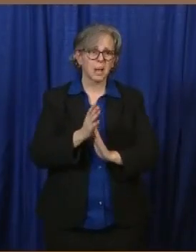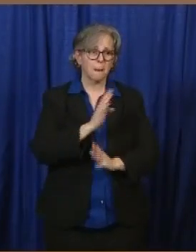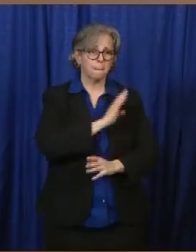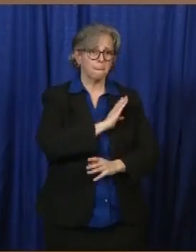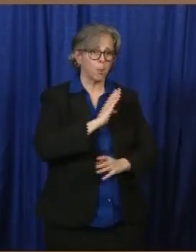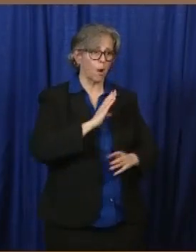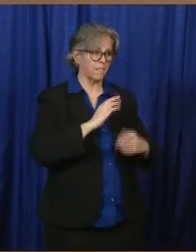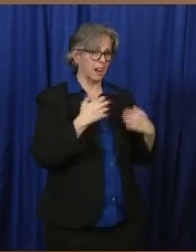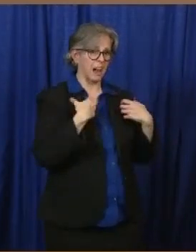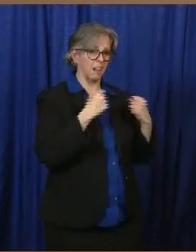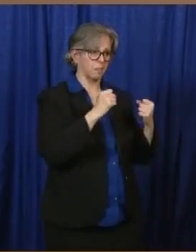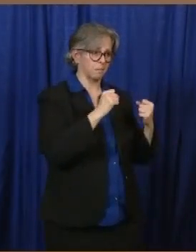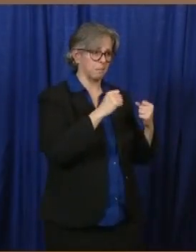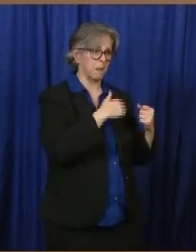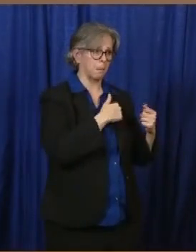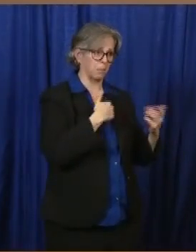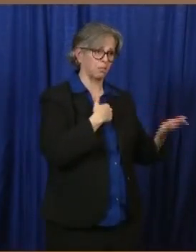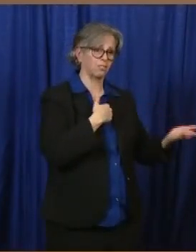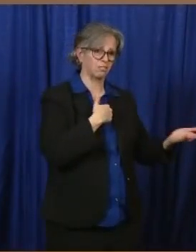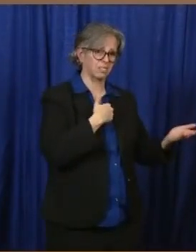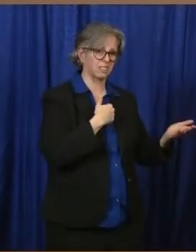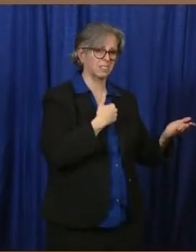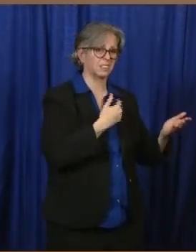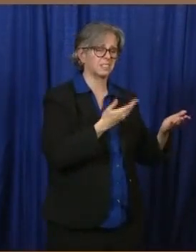HAD TO HELP HER WHEN SHE GOT